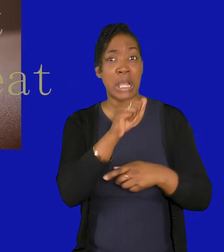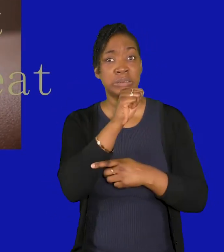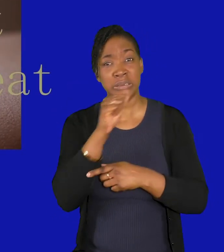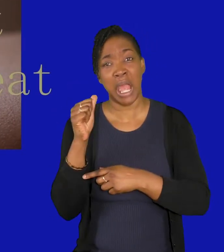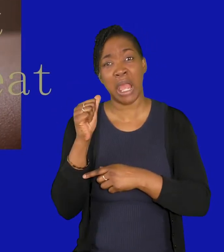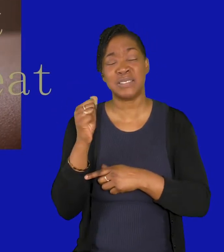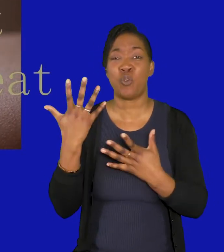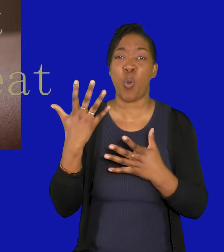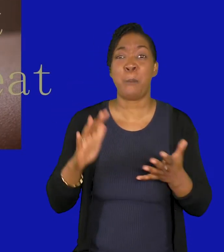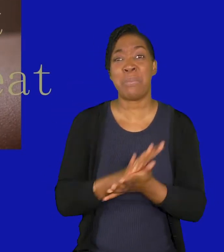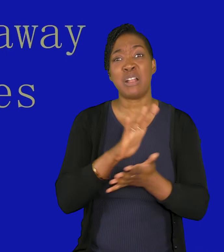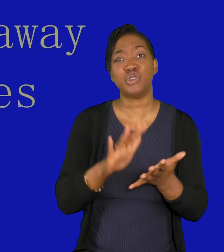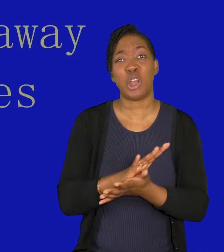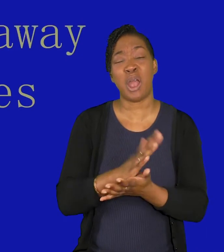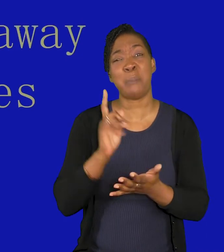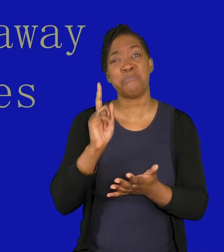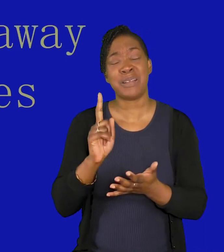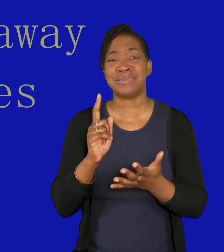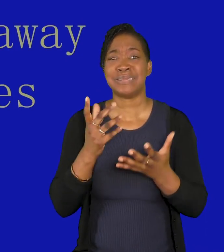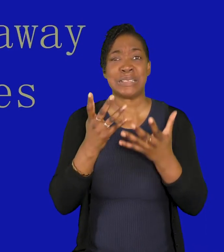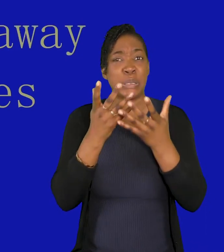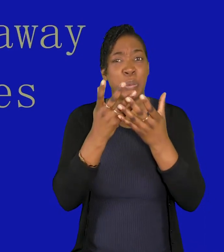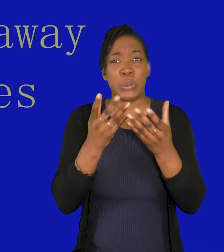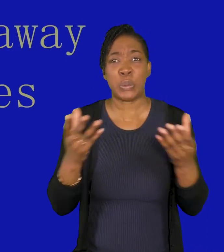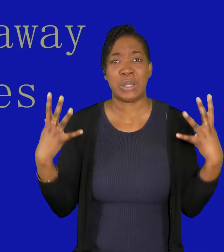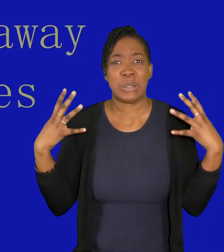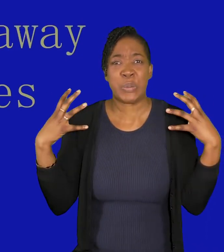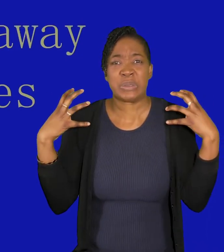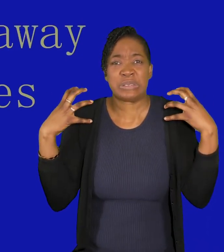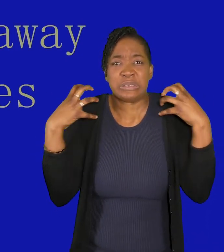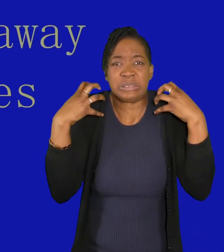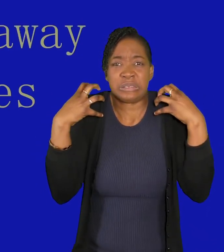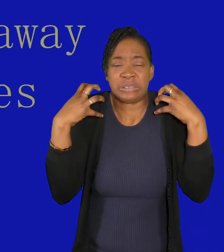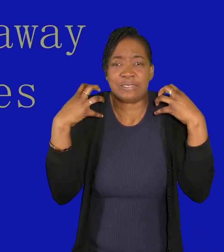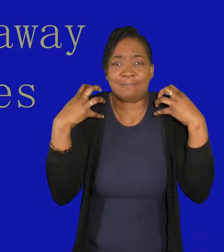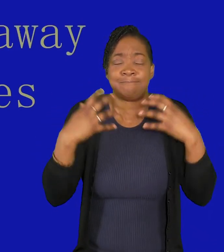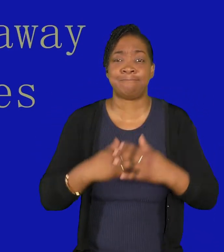nice enough as passing pleasures. But the colours fade and the knots return.